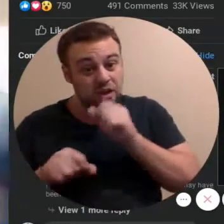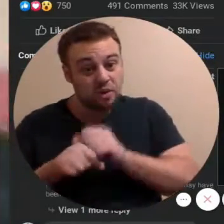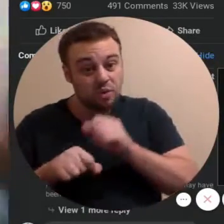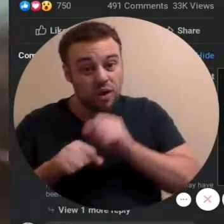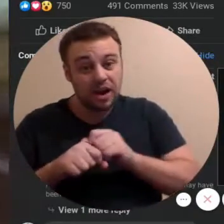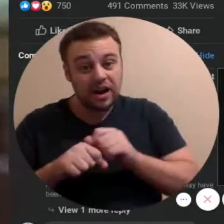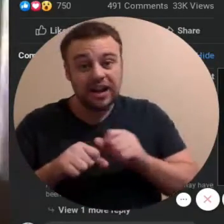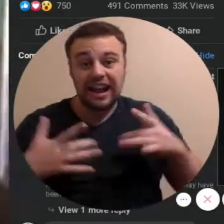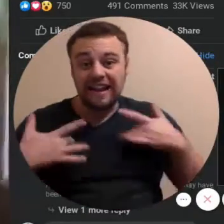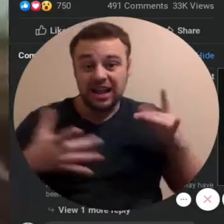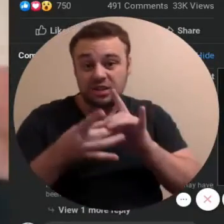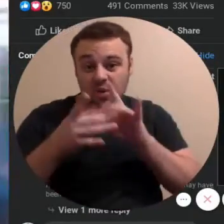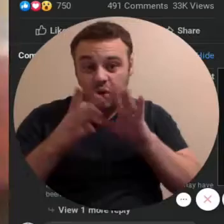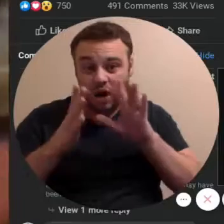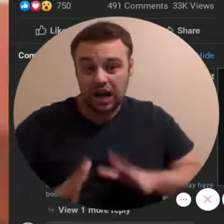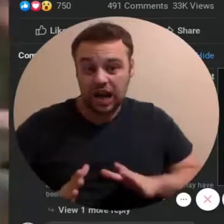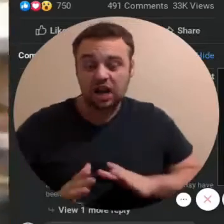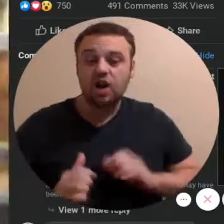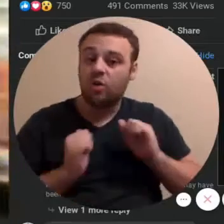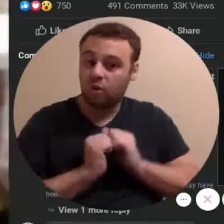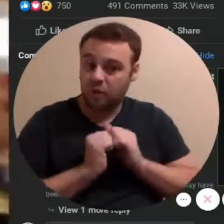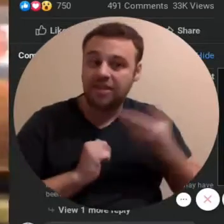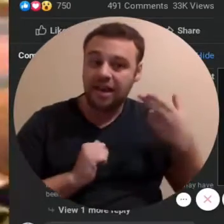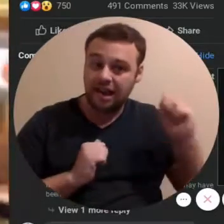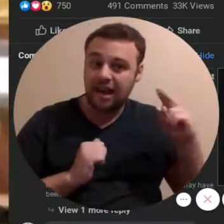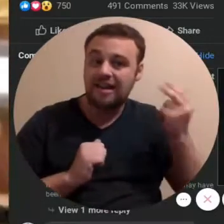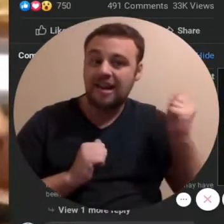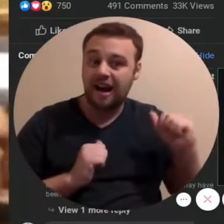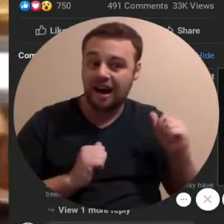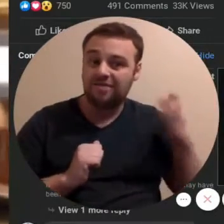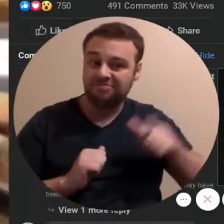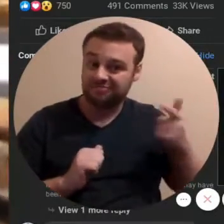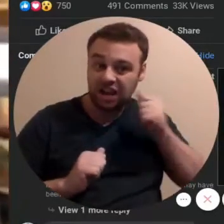You answer to this gal, Hannah. And now you're down here in animal care what has this been like for you?